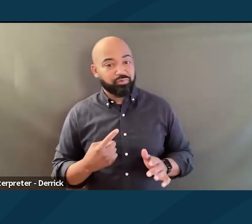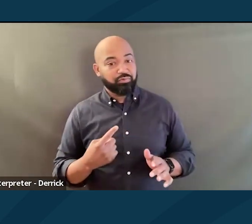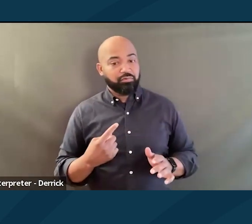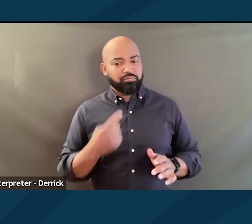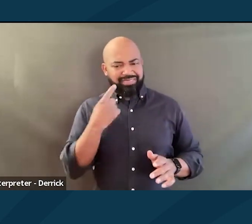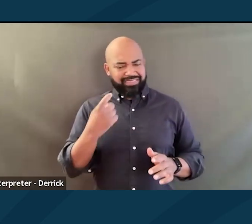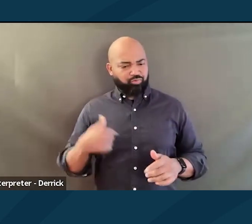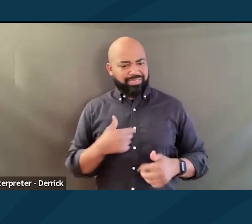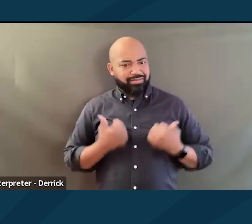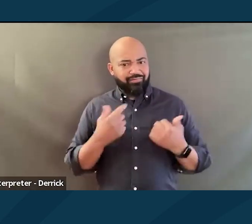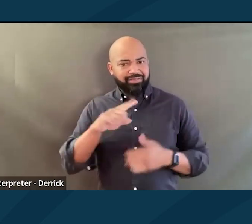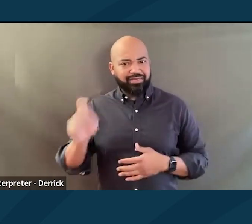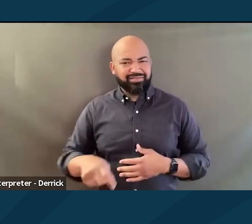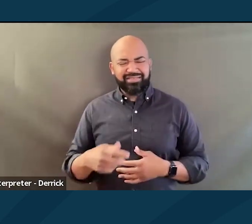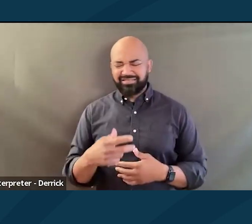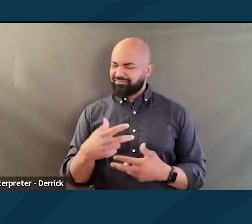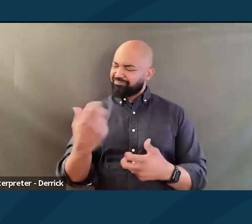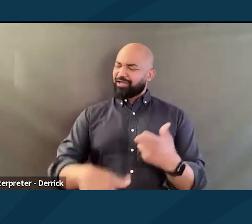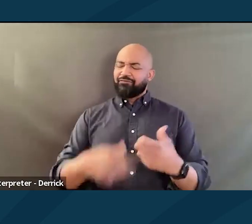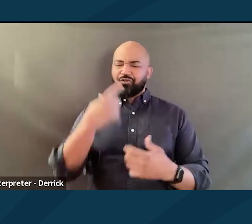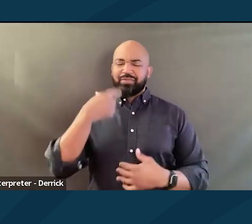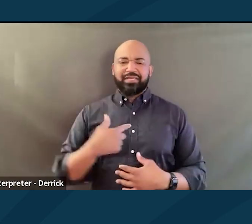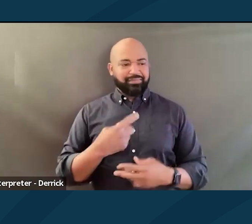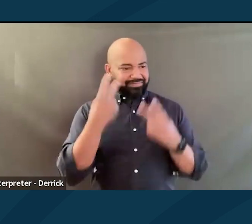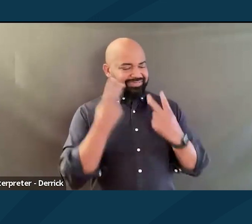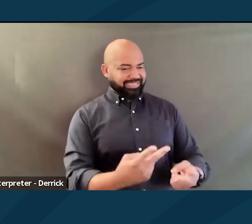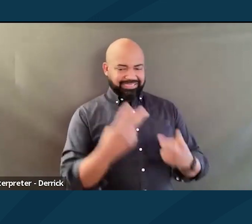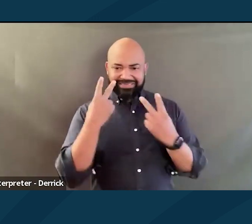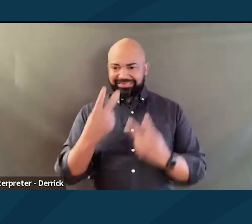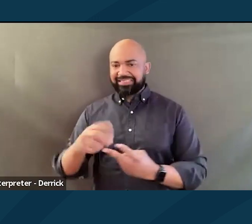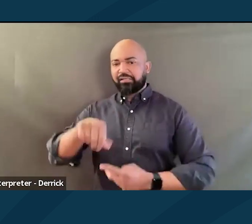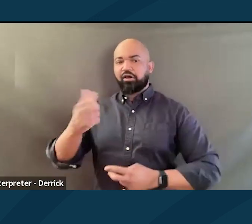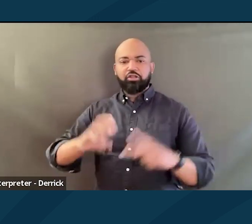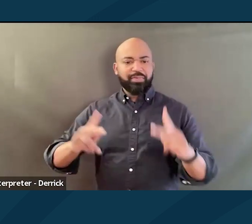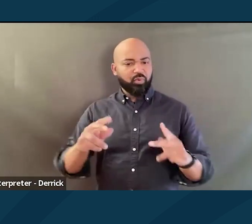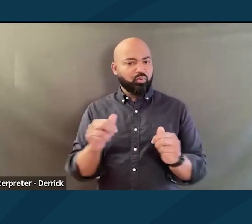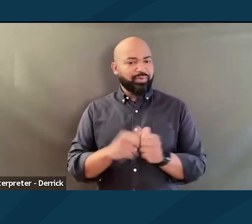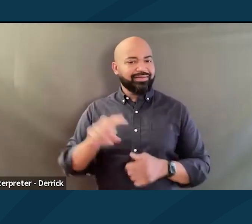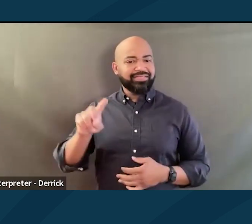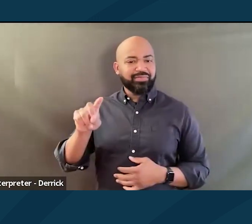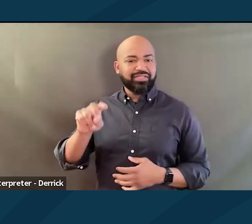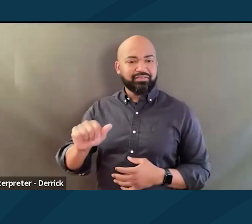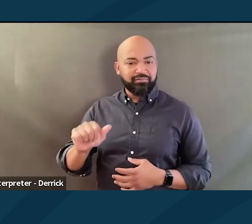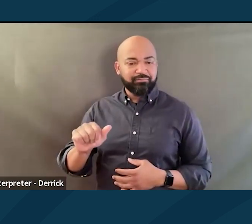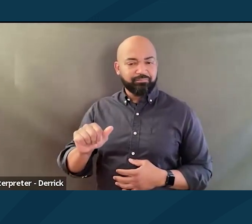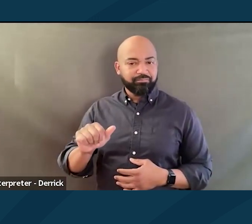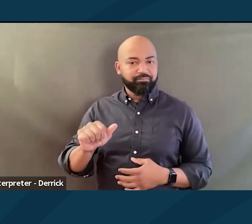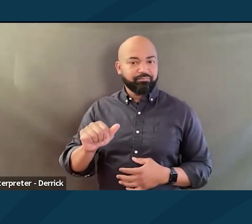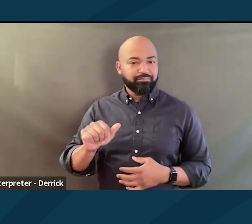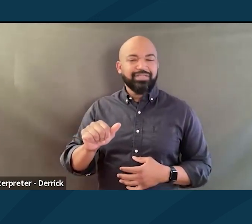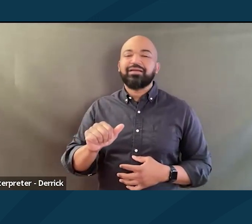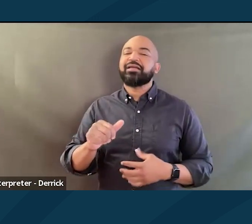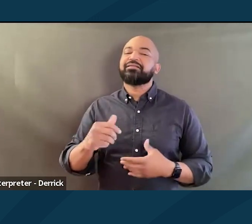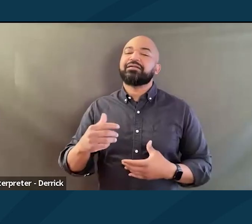me to see my peers, people with disabilities, still moving into institutions in Texas.